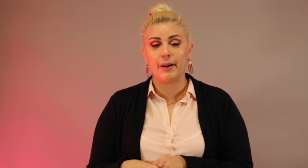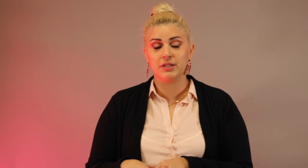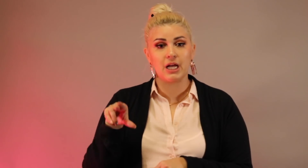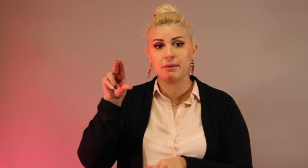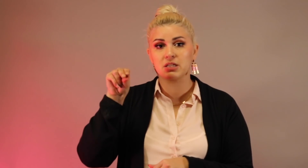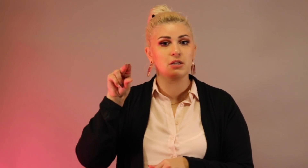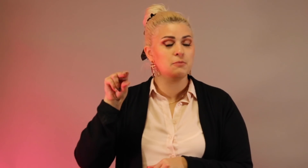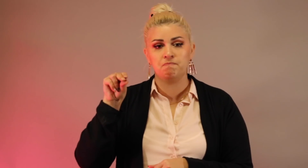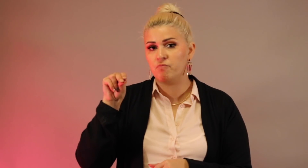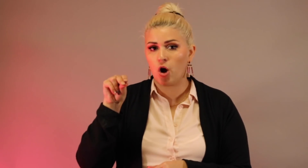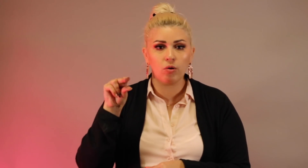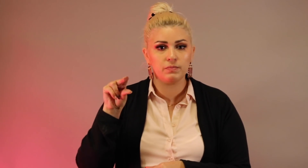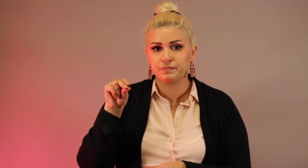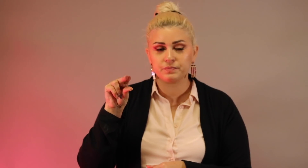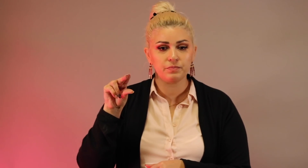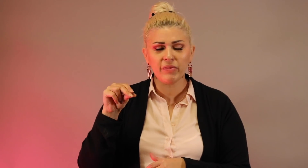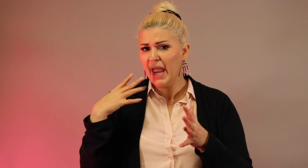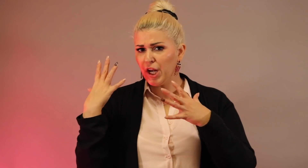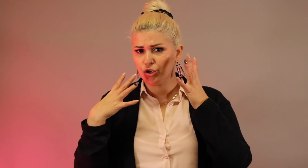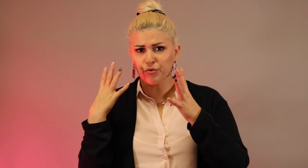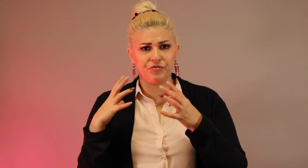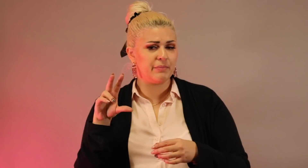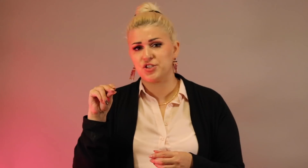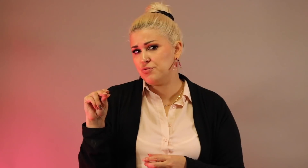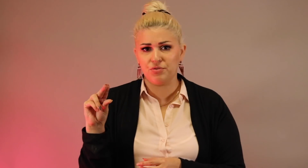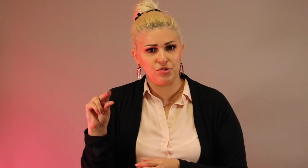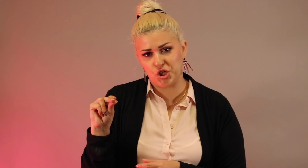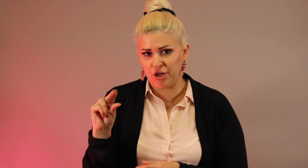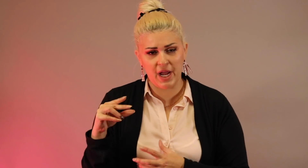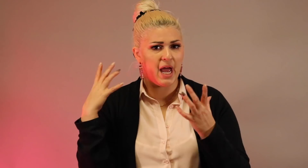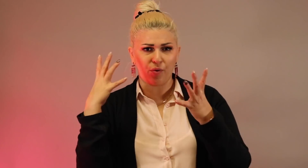a couple of times, no. And a good rule of thumb is to shake your head